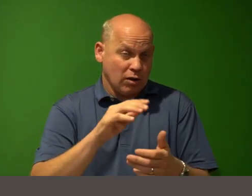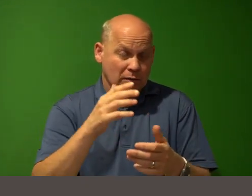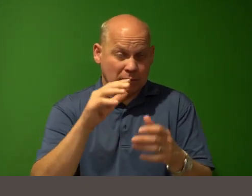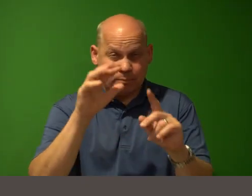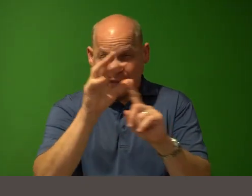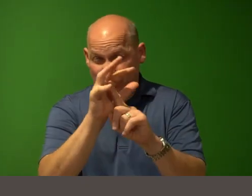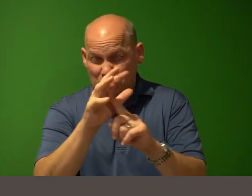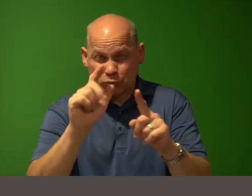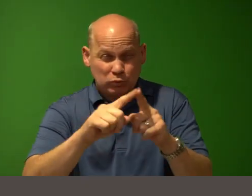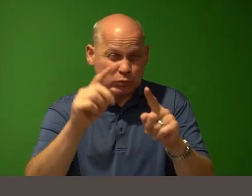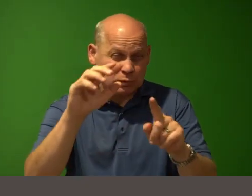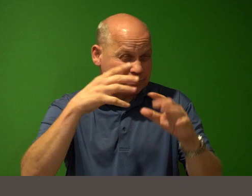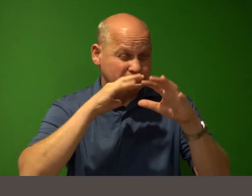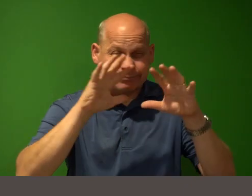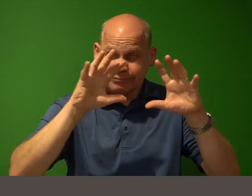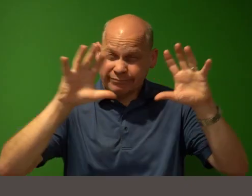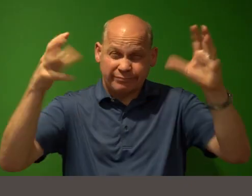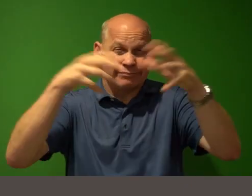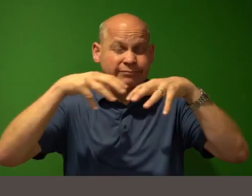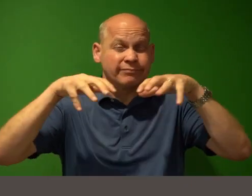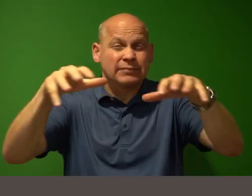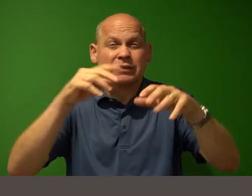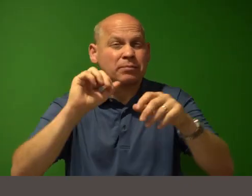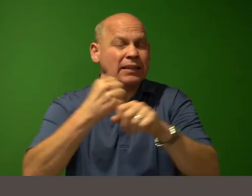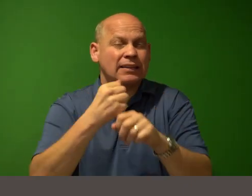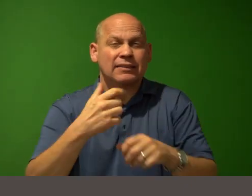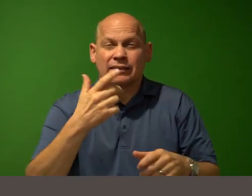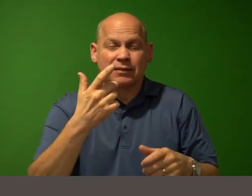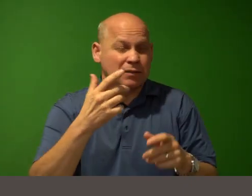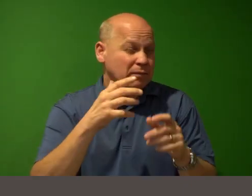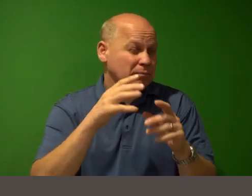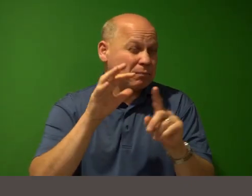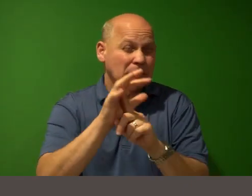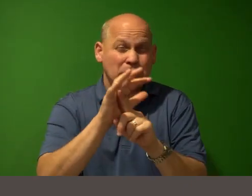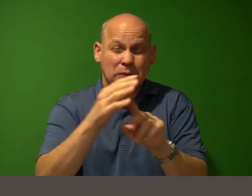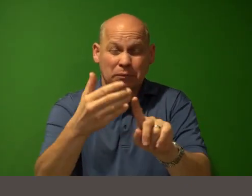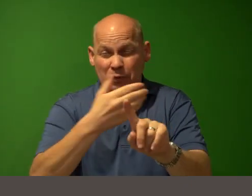He made Iron Man popular way before the MCU movie series.